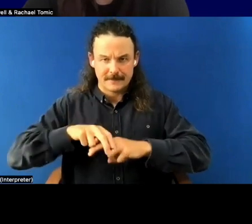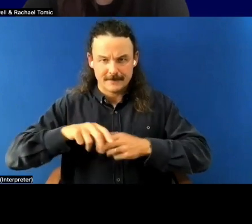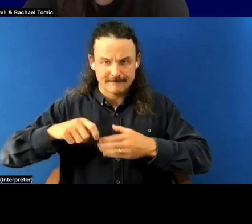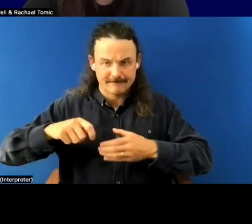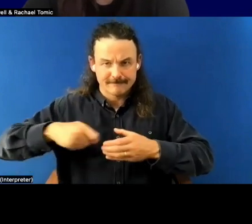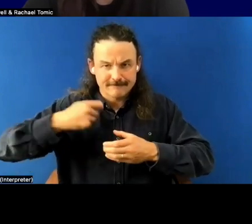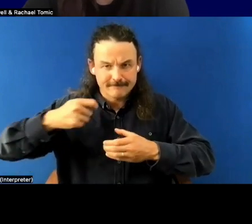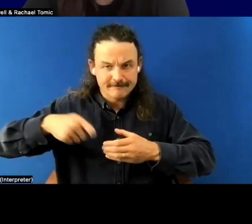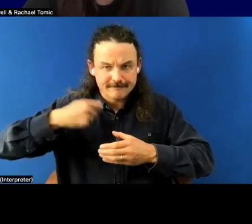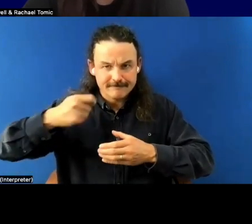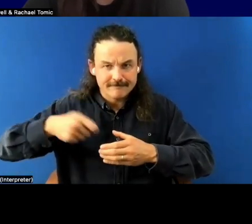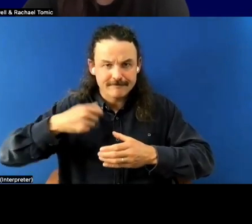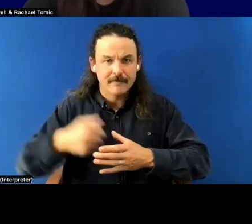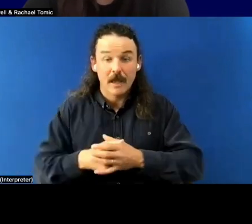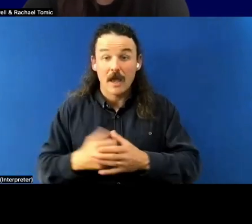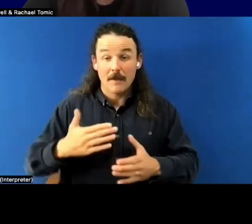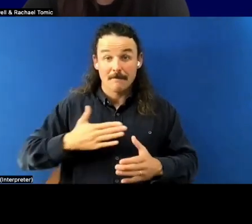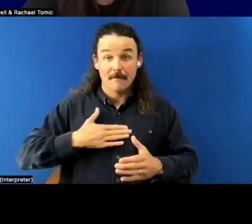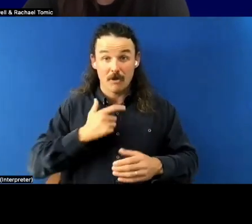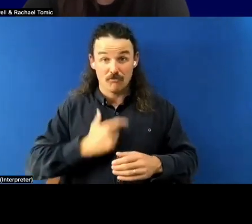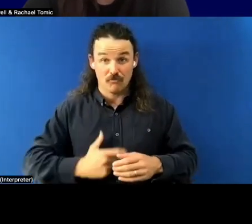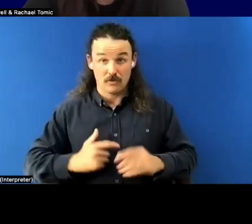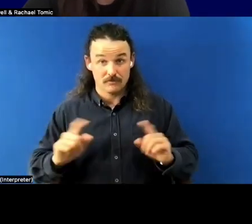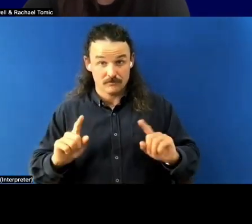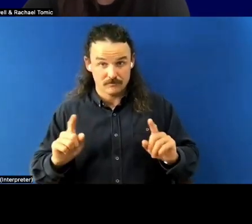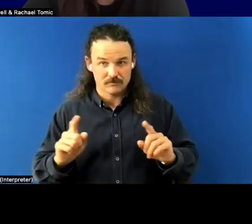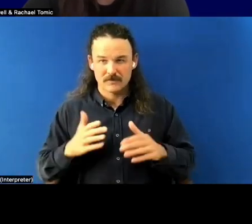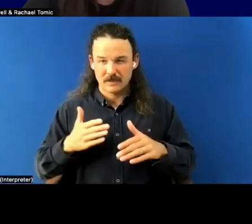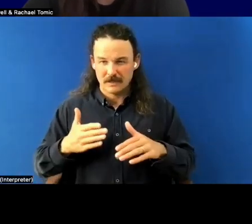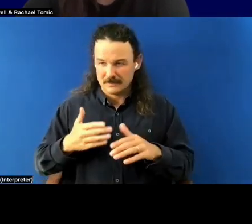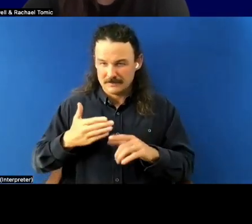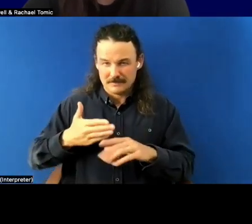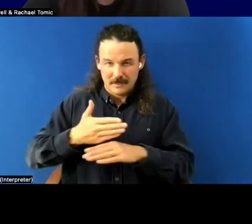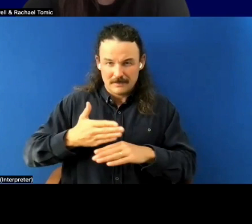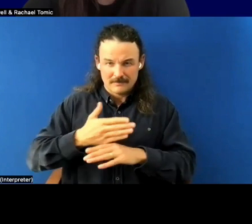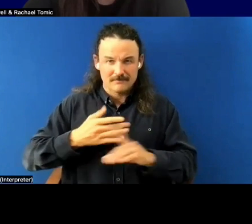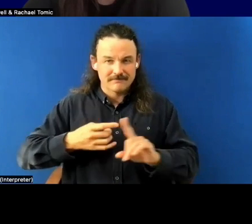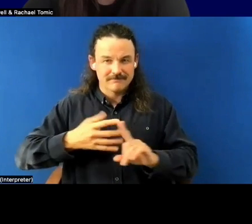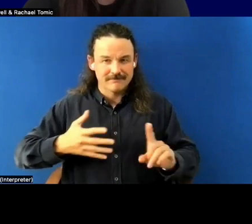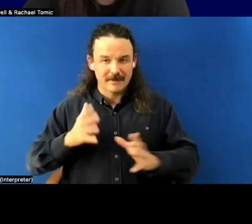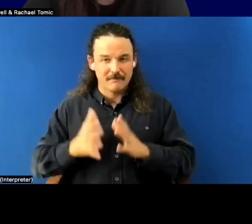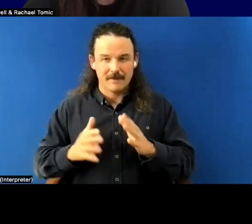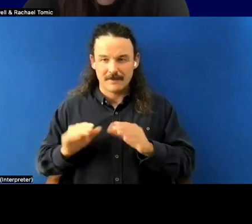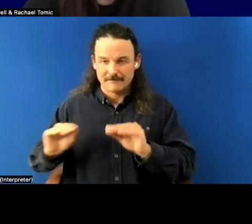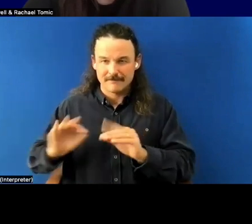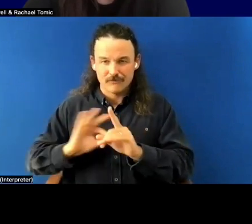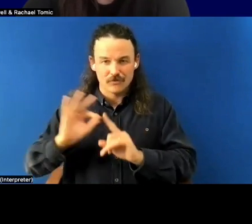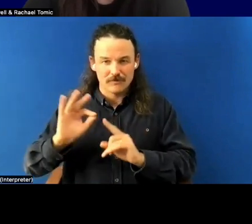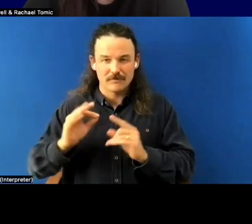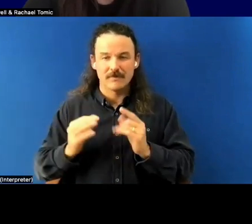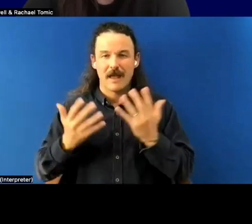intervention, which includes building on her hand skills and visual motor processing skills. So,